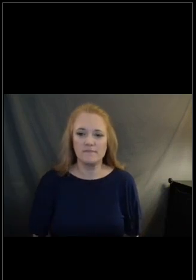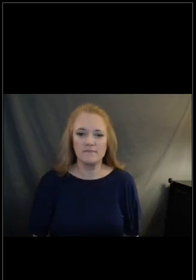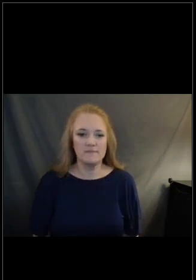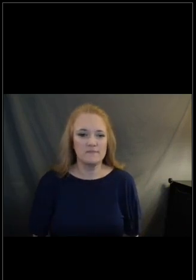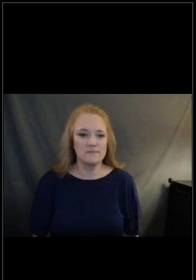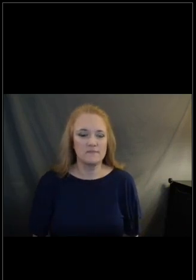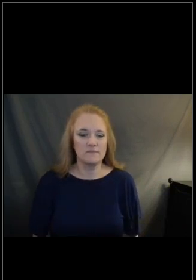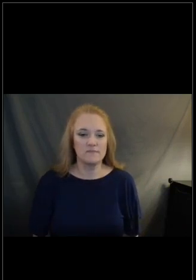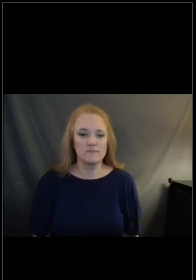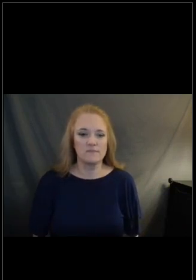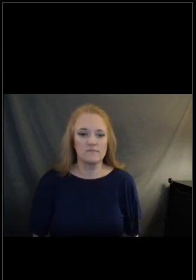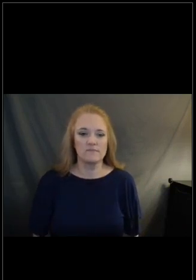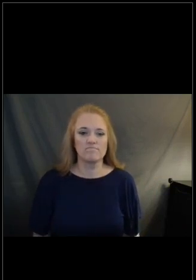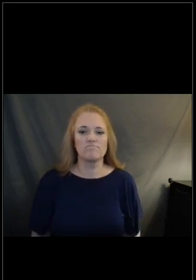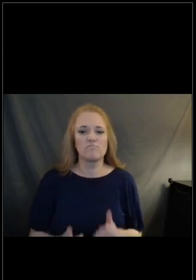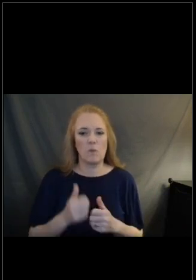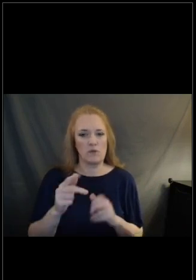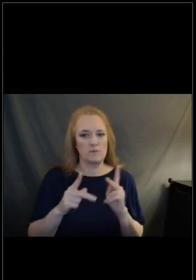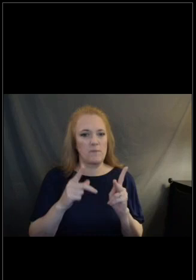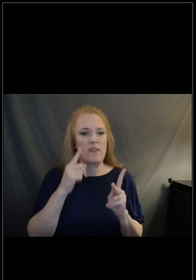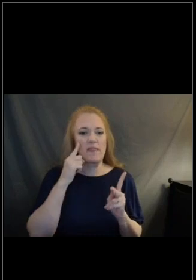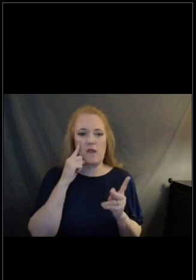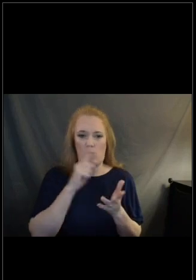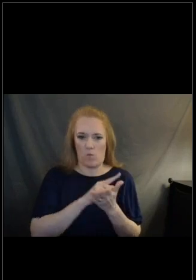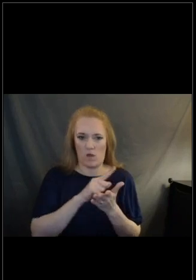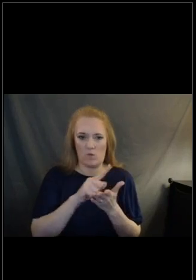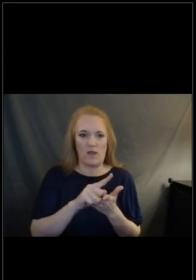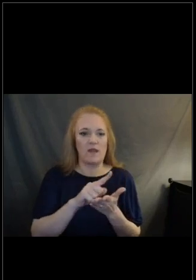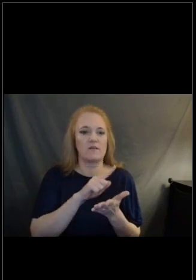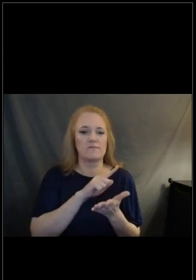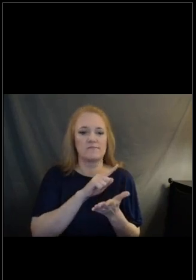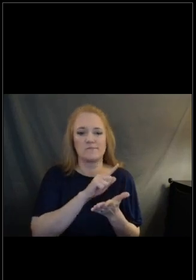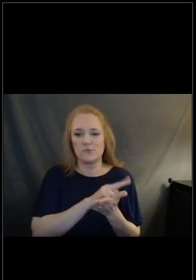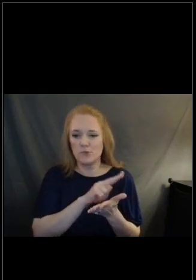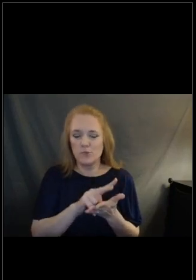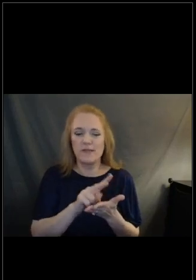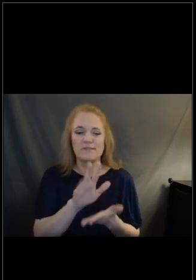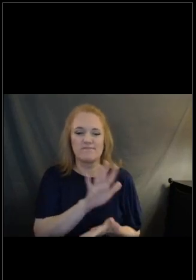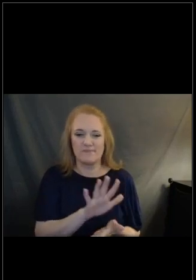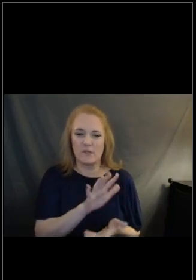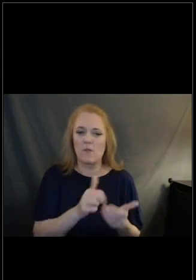in that one to one to two week time frame is when they feel most confident making improved